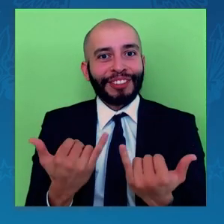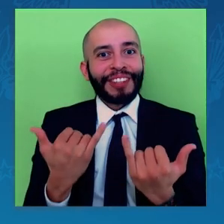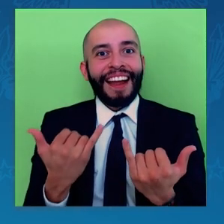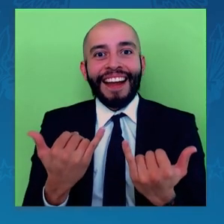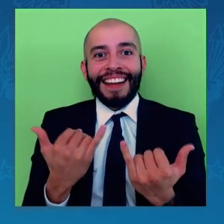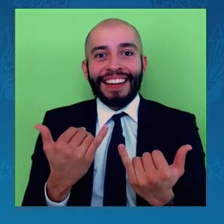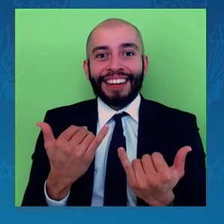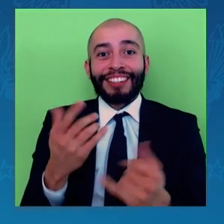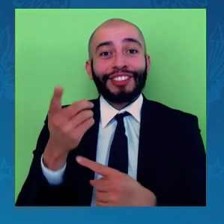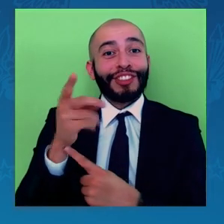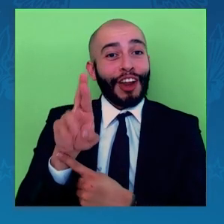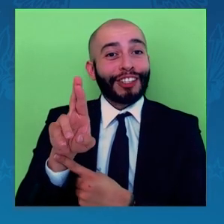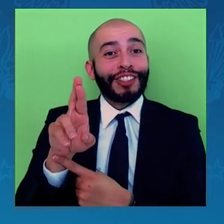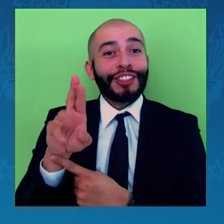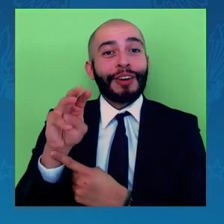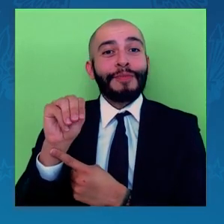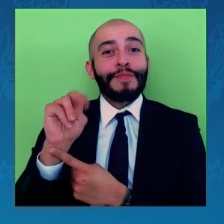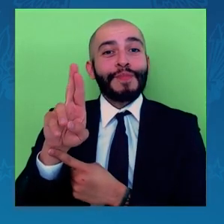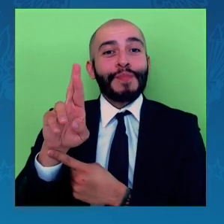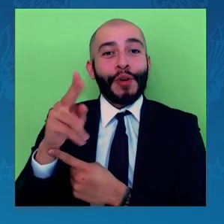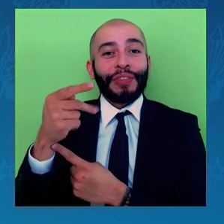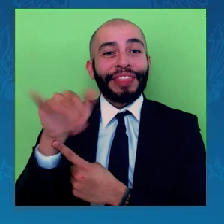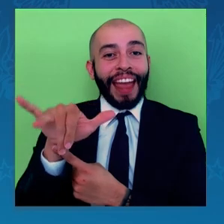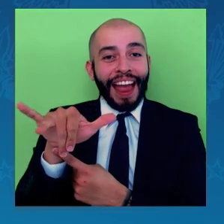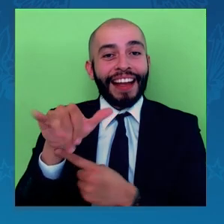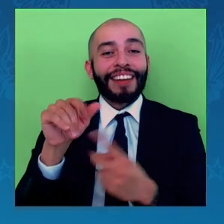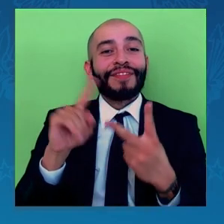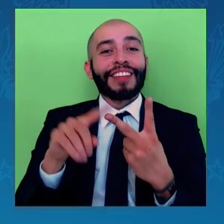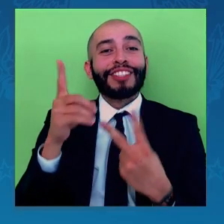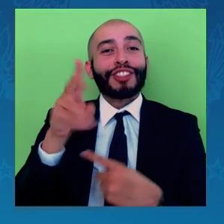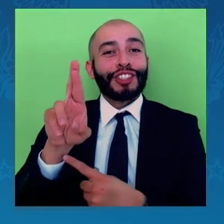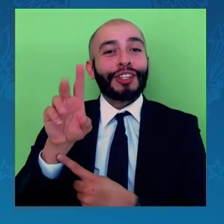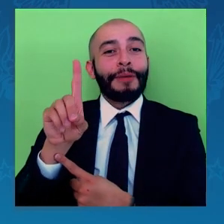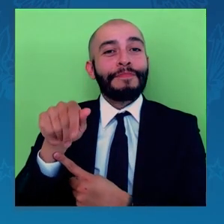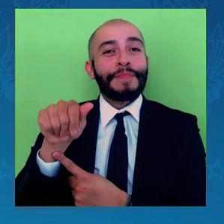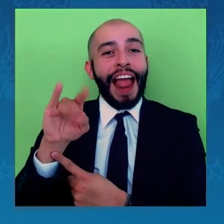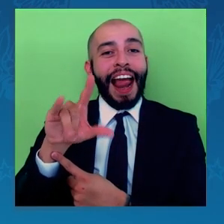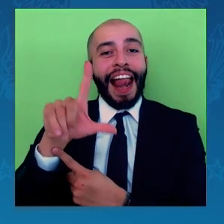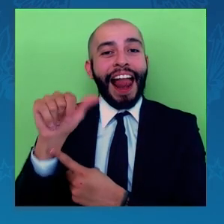as a result of all that work today, we have effectively closed the gap in vaccination rates